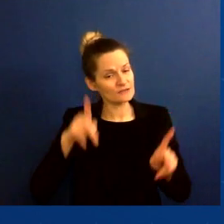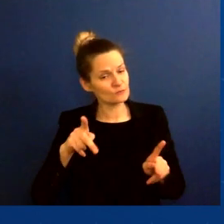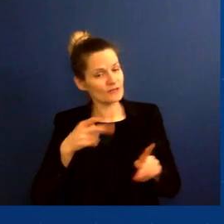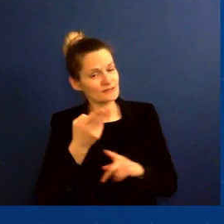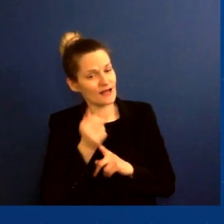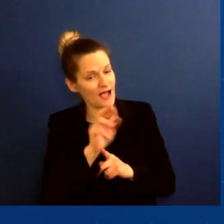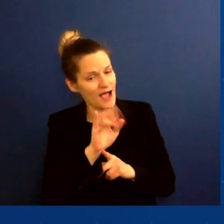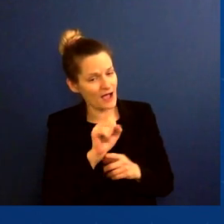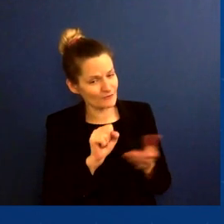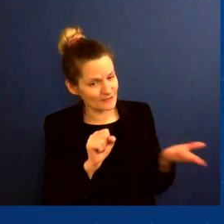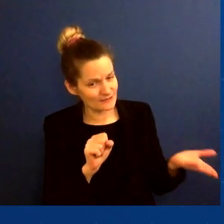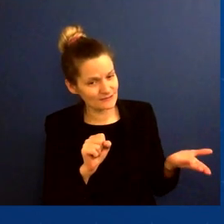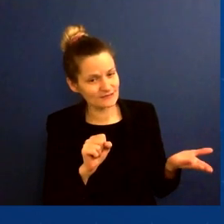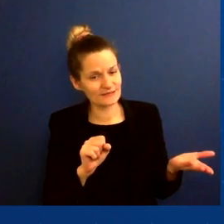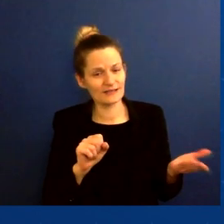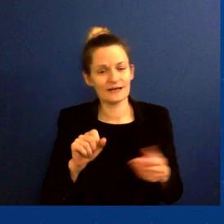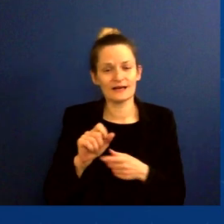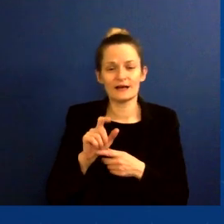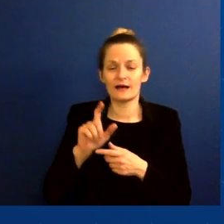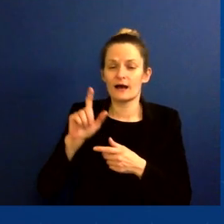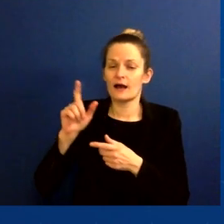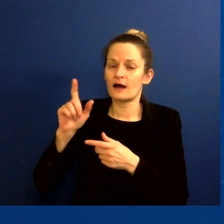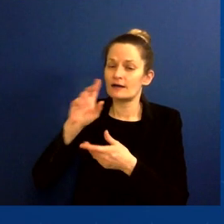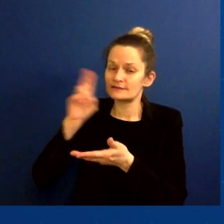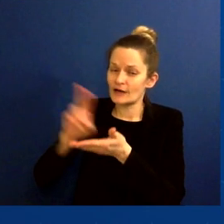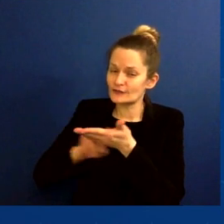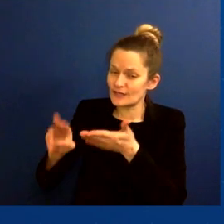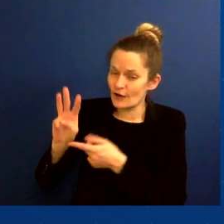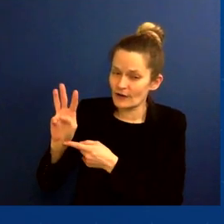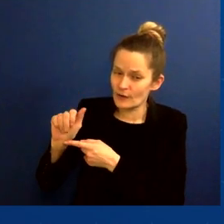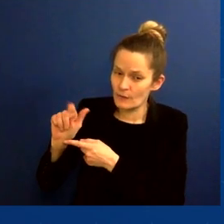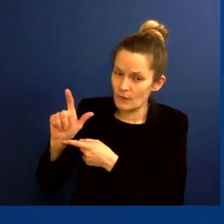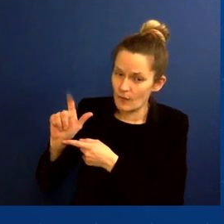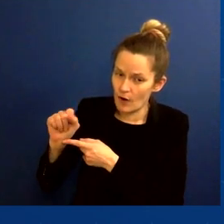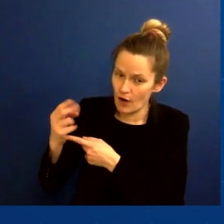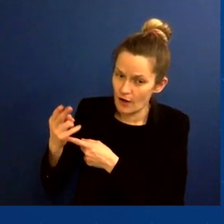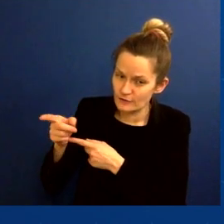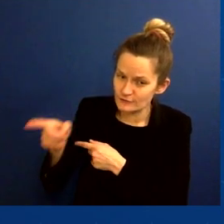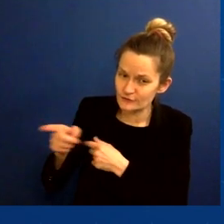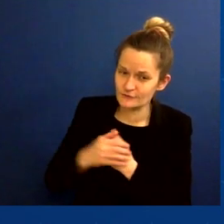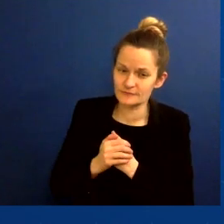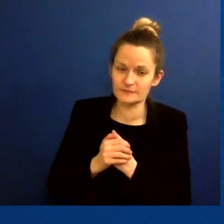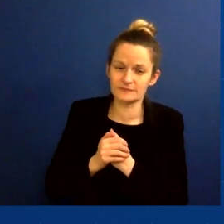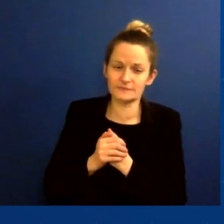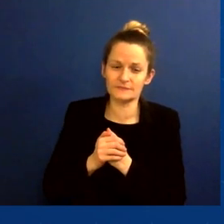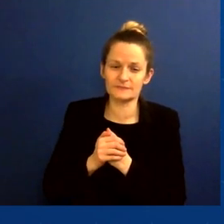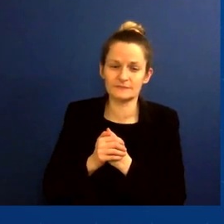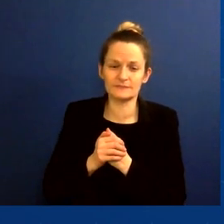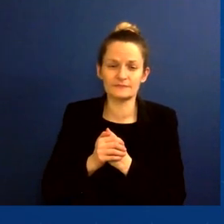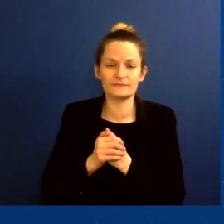a proud member and former president of the Laborers Local Union 222 -- 223 up in Boston.